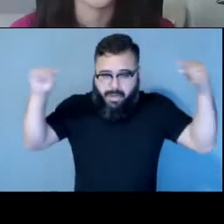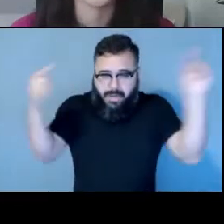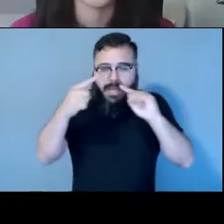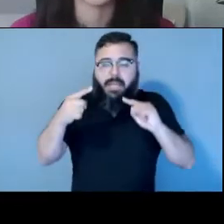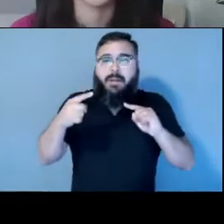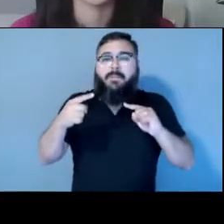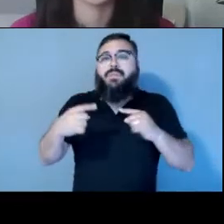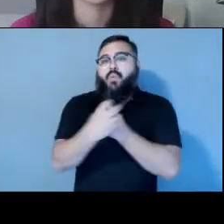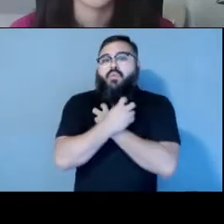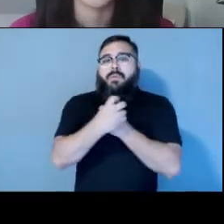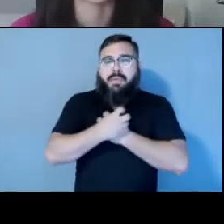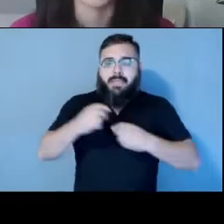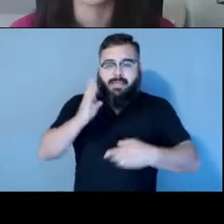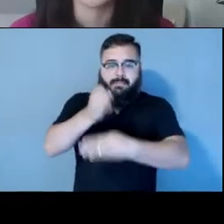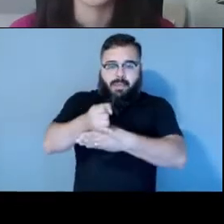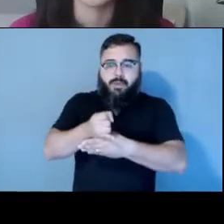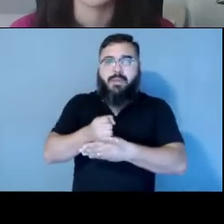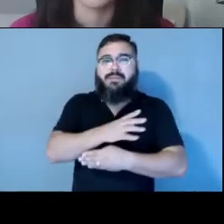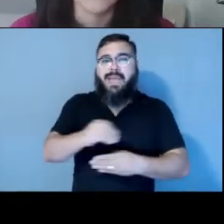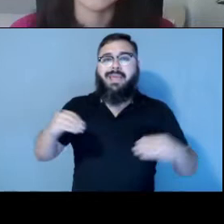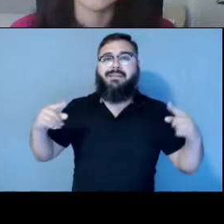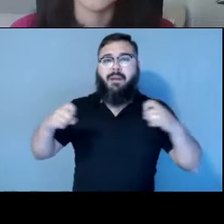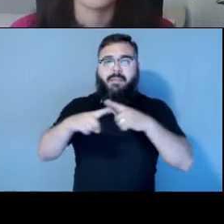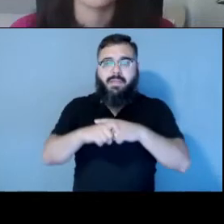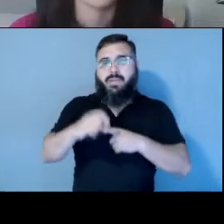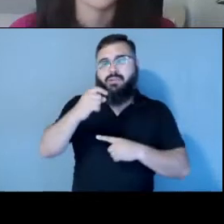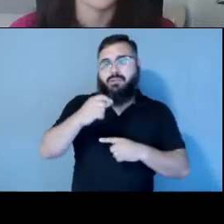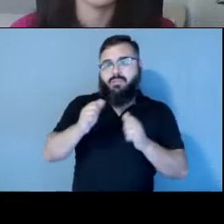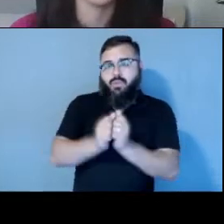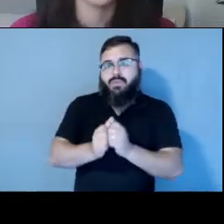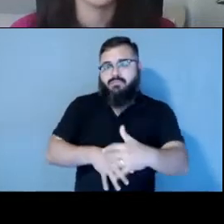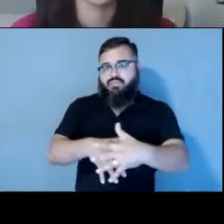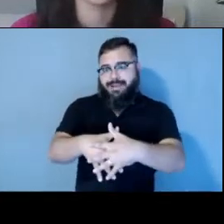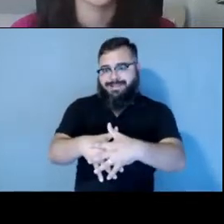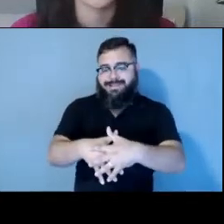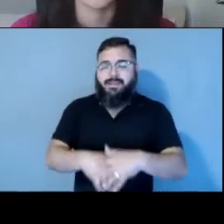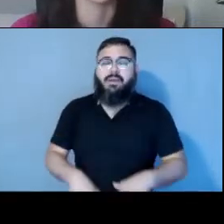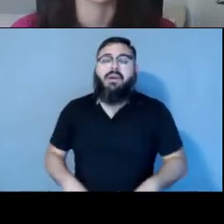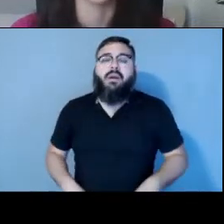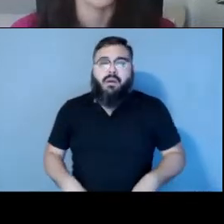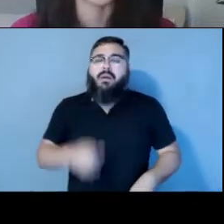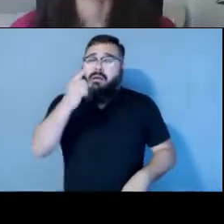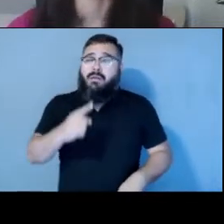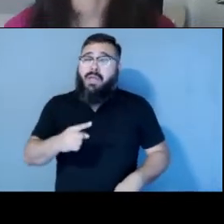orthopedic impairments, and complications from pregnancy. I mentioned here, the complications from pregnancy